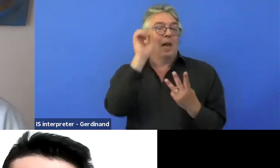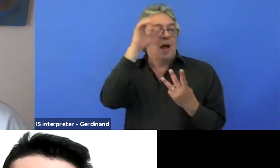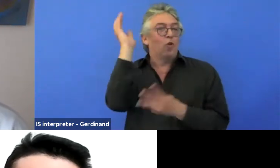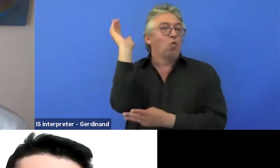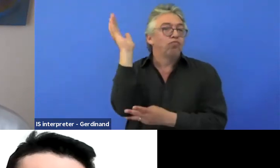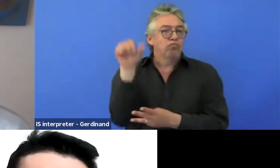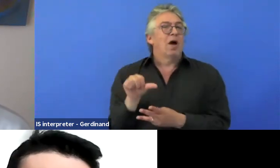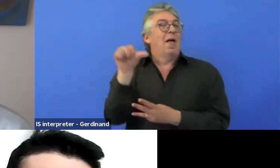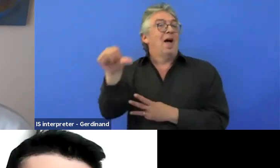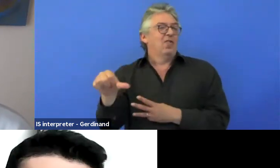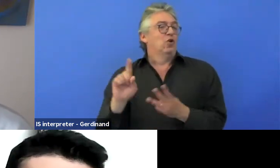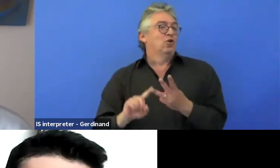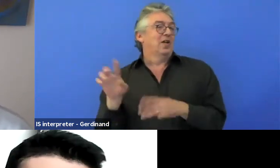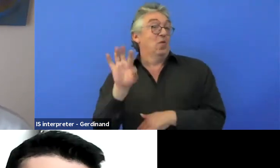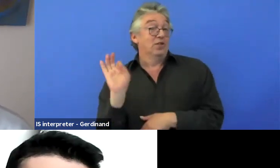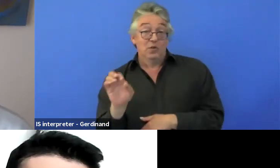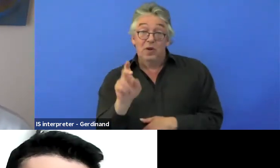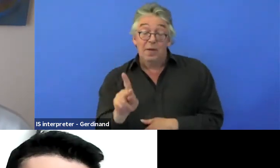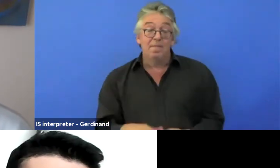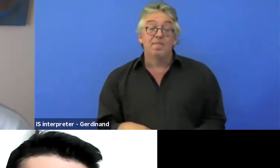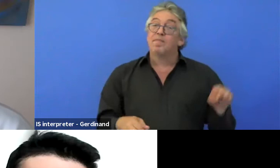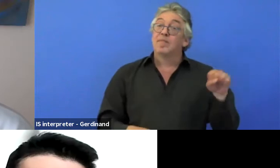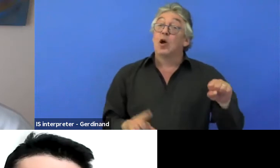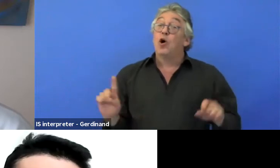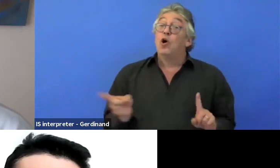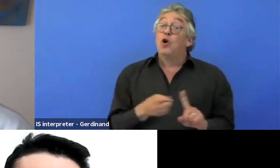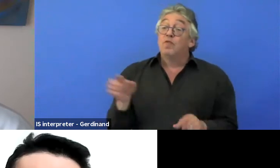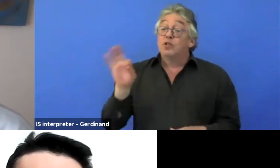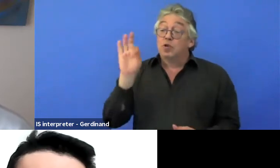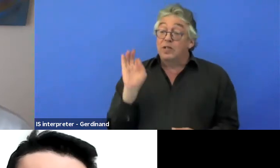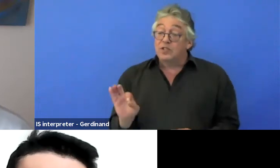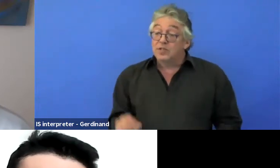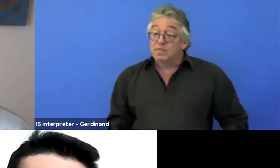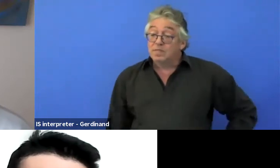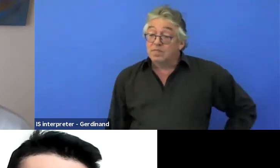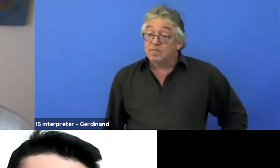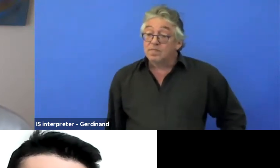The first question I have is about the other two legislations